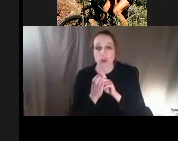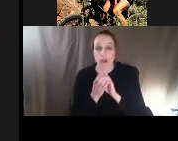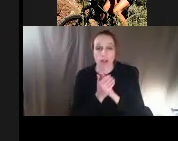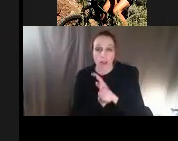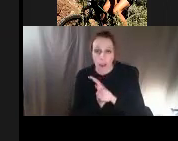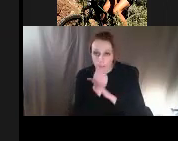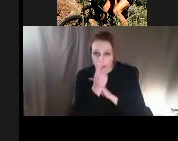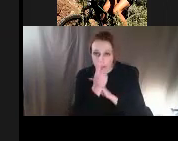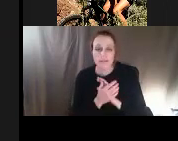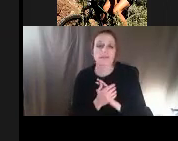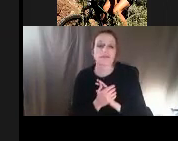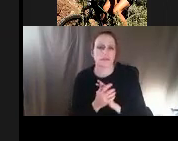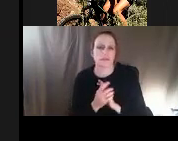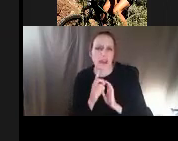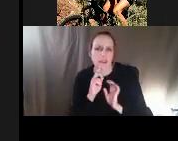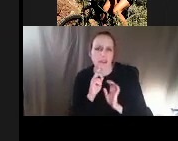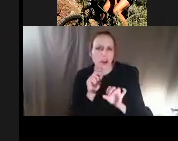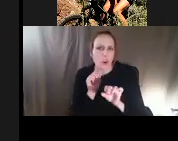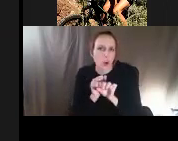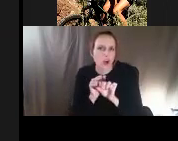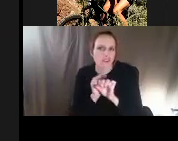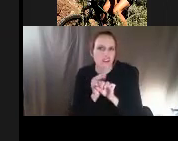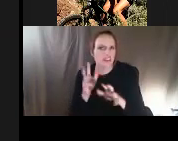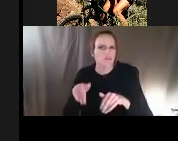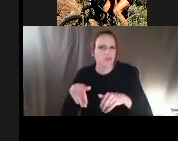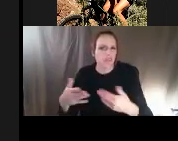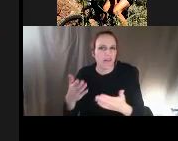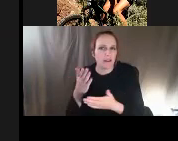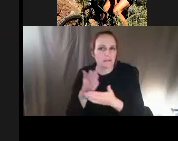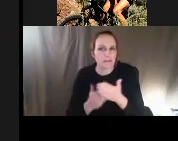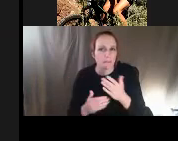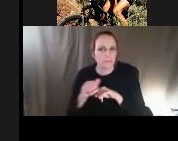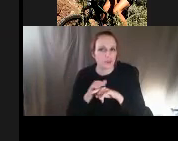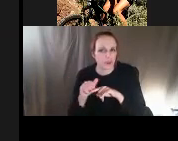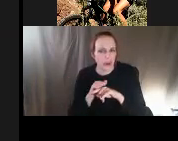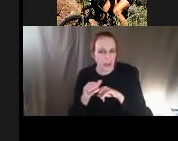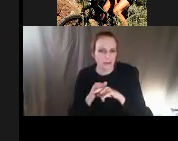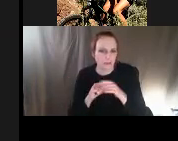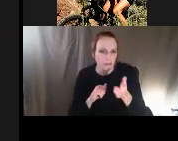We're focusing on cultural competence.